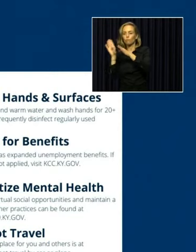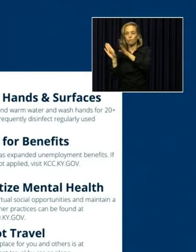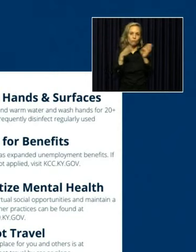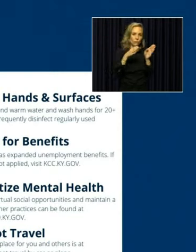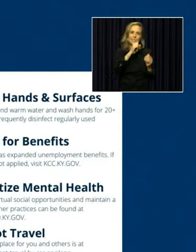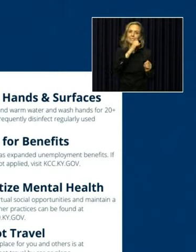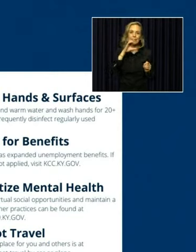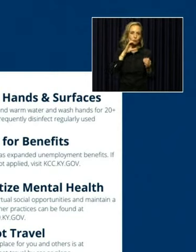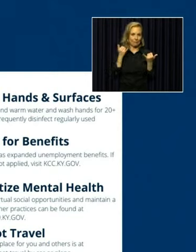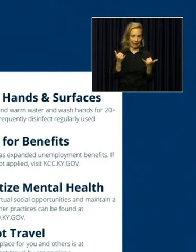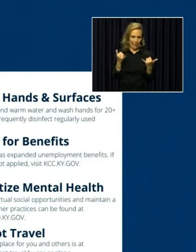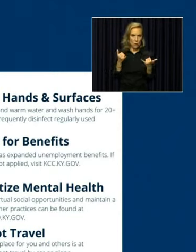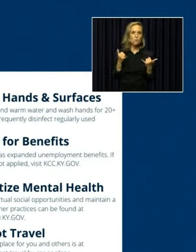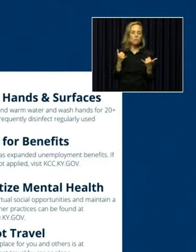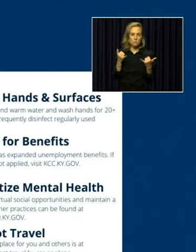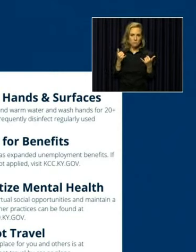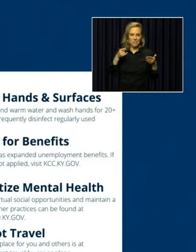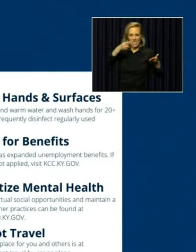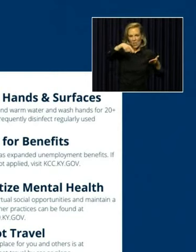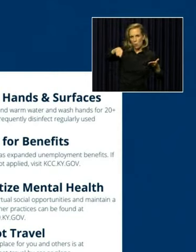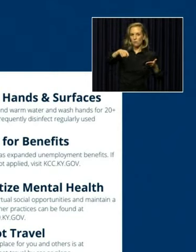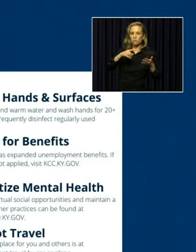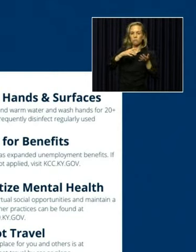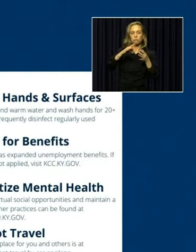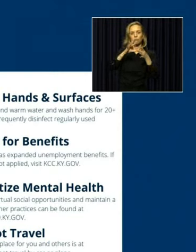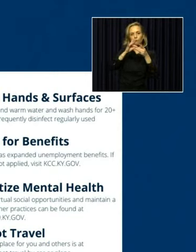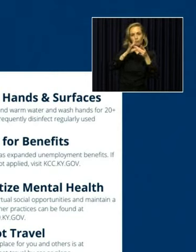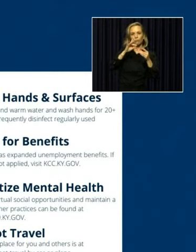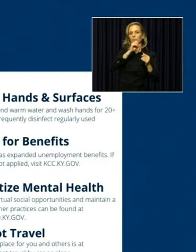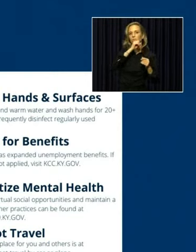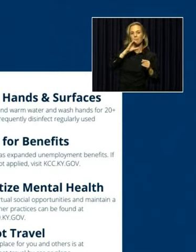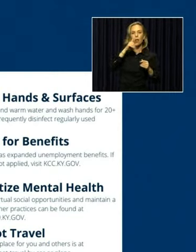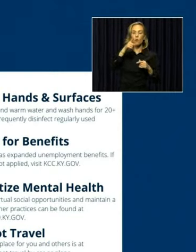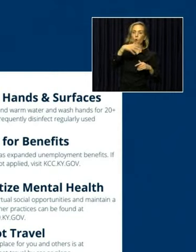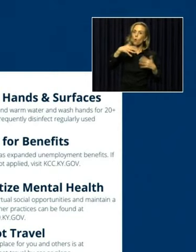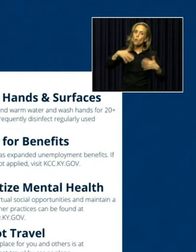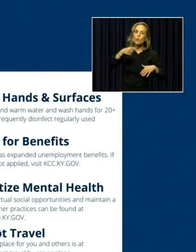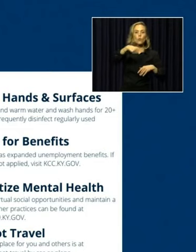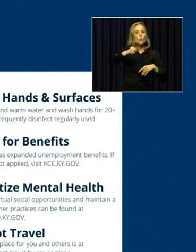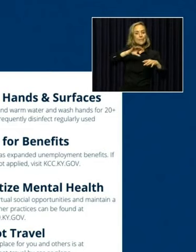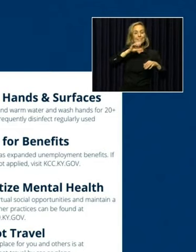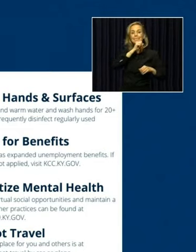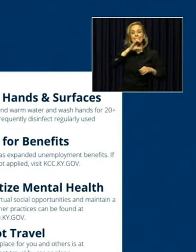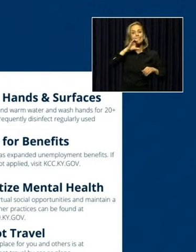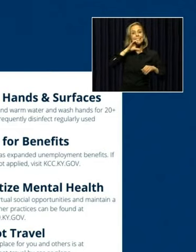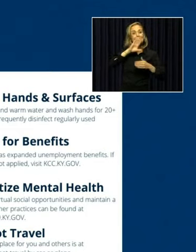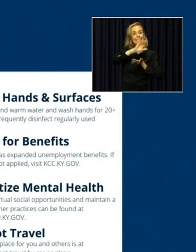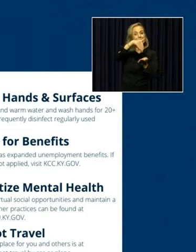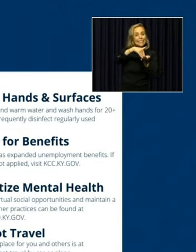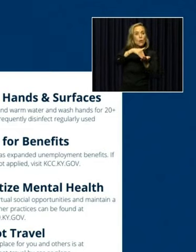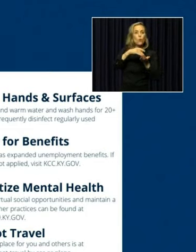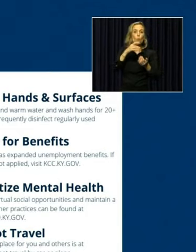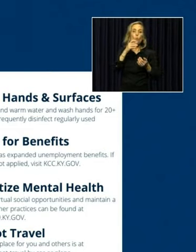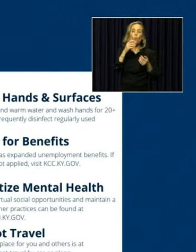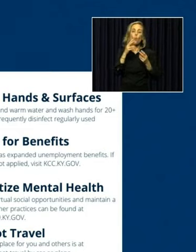HAVE NEVER SEEN AND EXPERIENCED. SO ALL THOSE THINGS WE DO TO